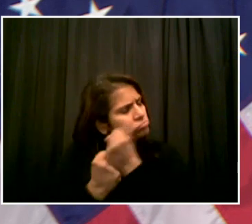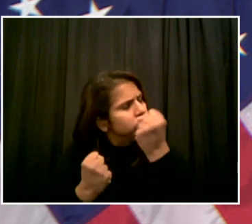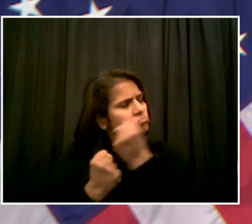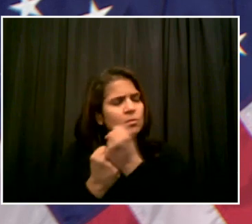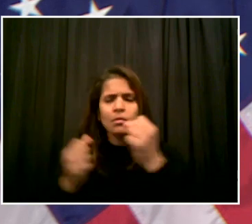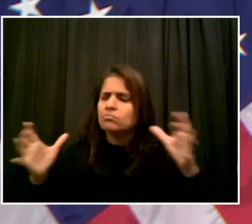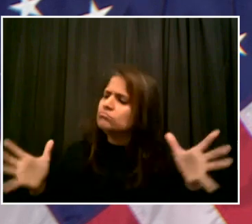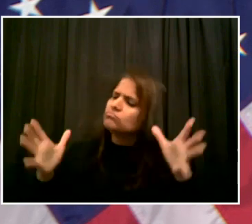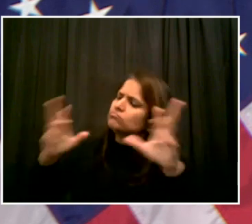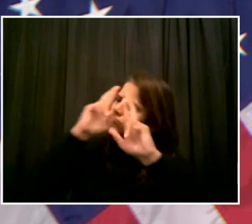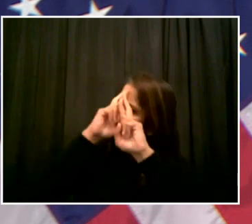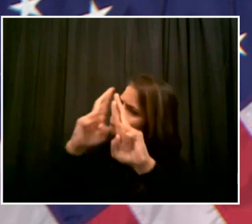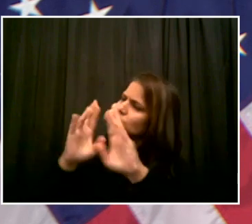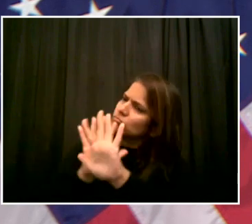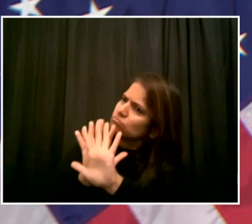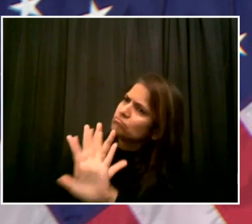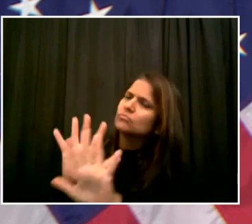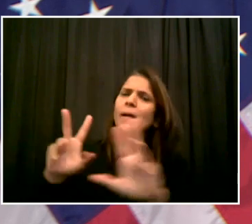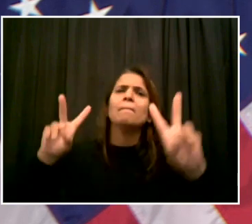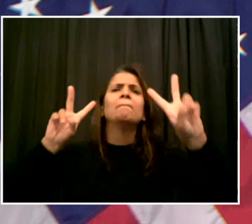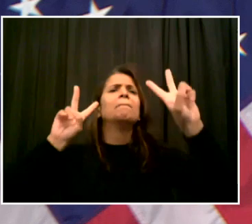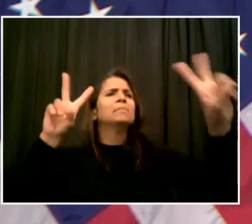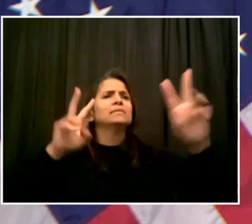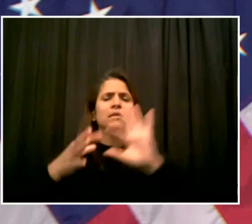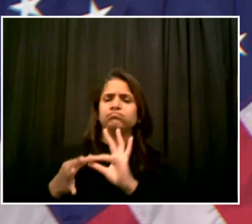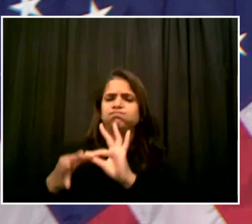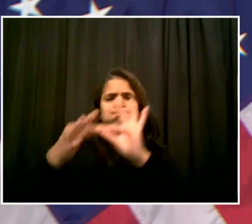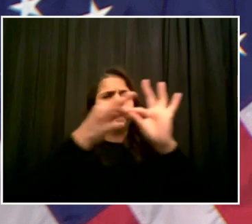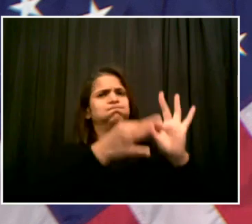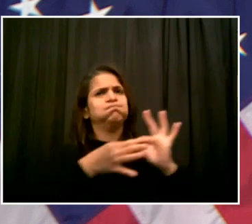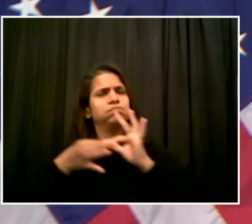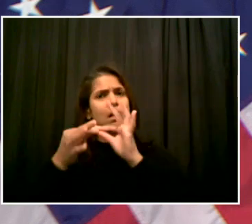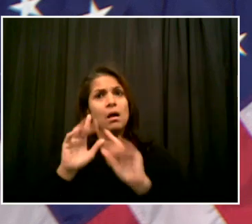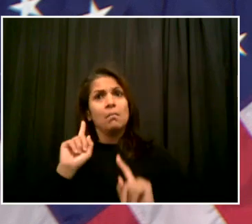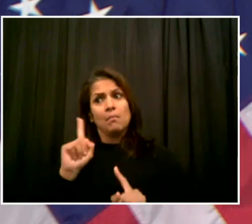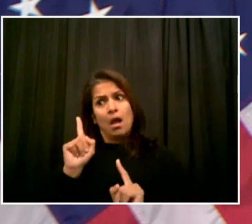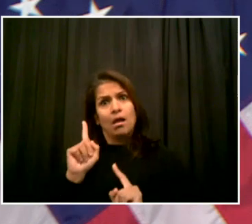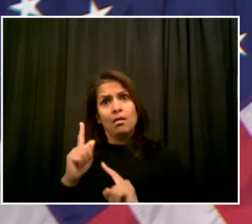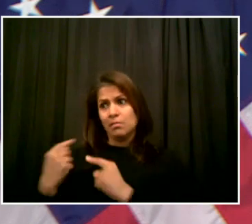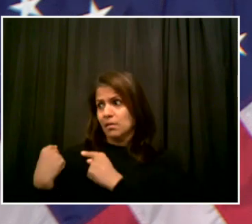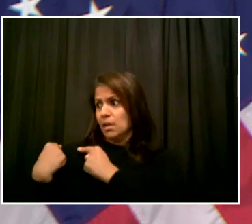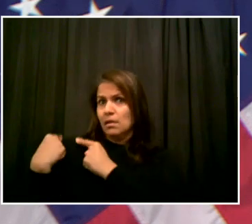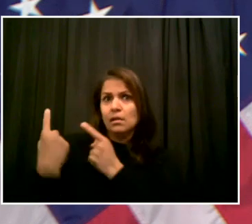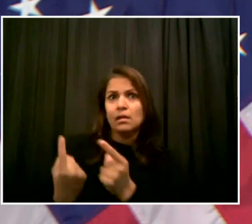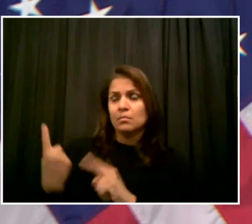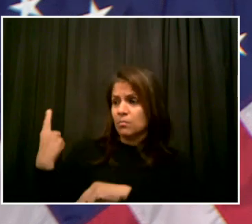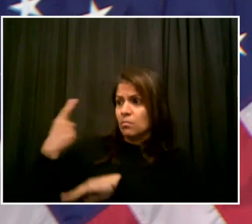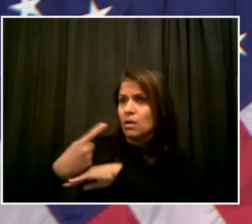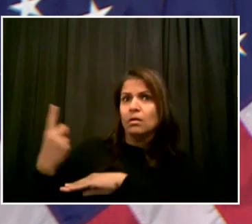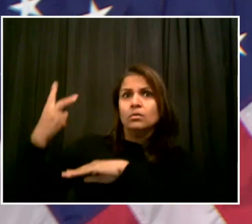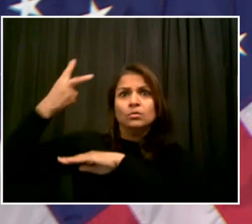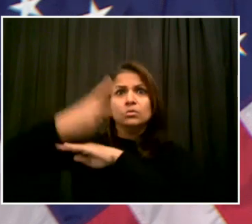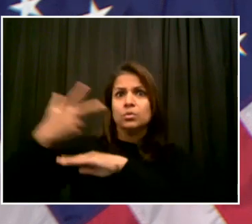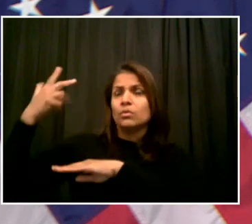THE CONCERNS, AND WE'LL GET THROUGH THIS TOGETHER.